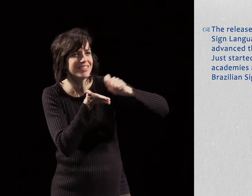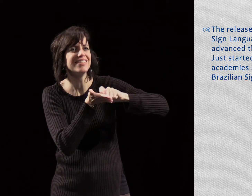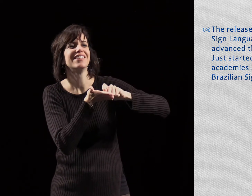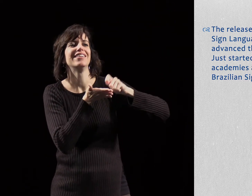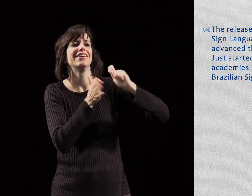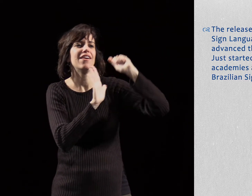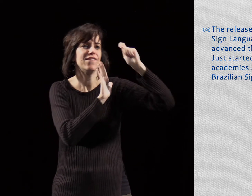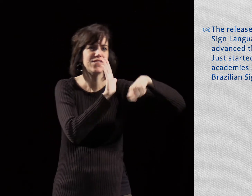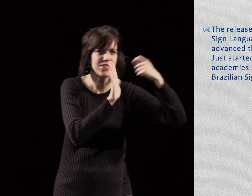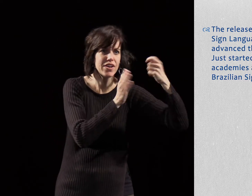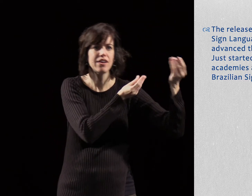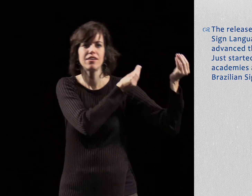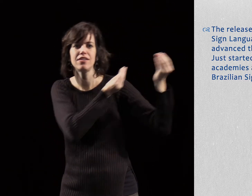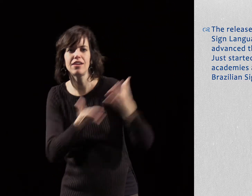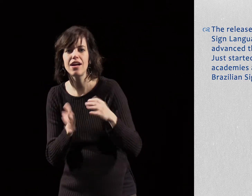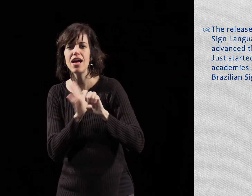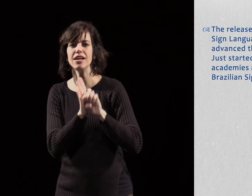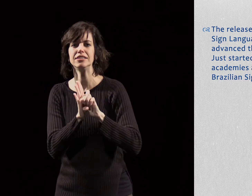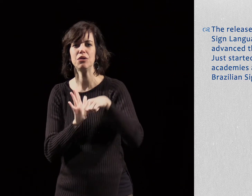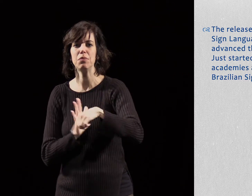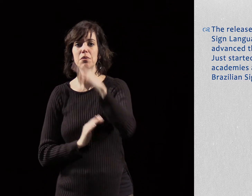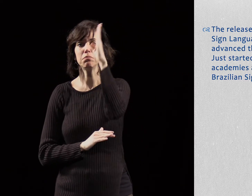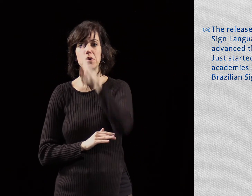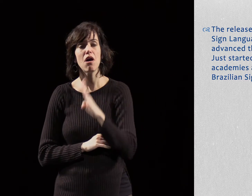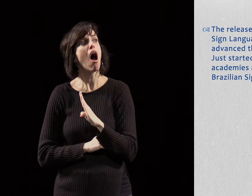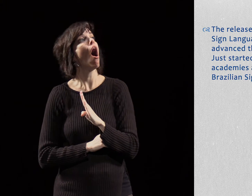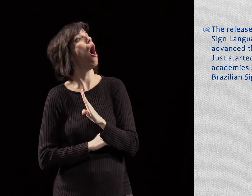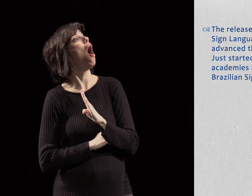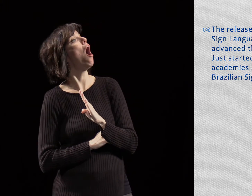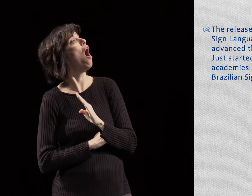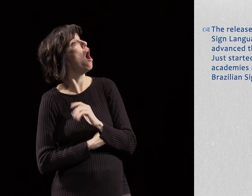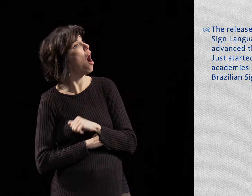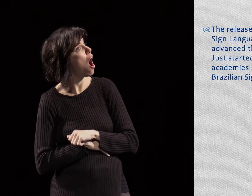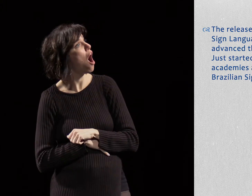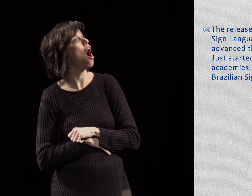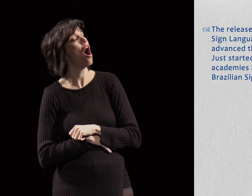Use their videos, their writings, and apply that to Brazil.